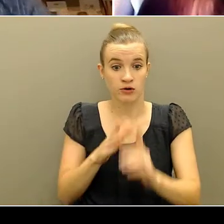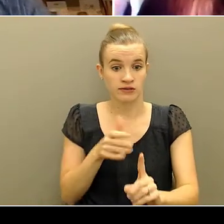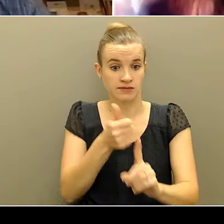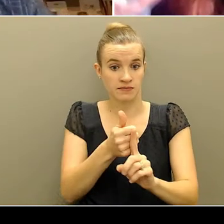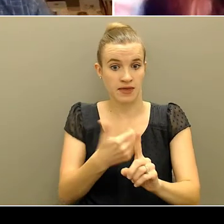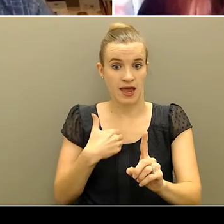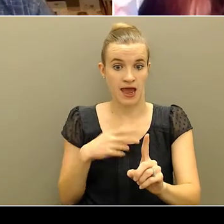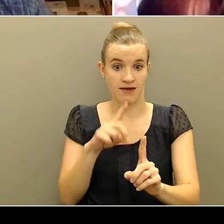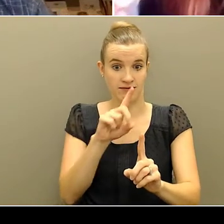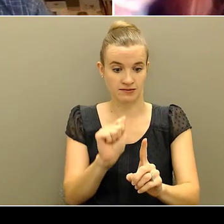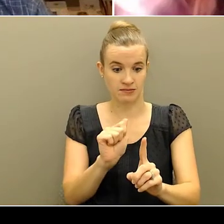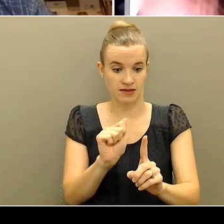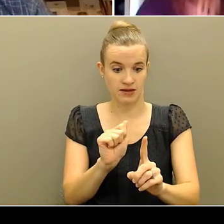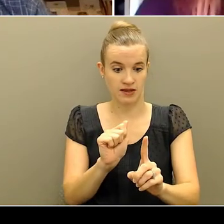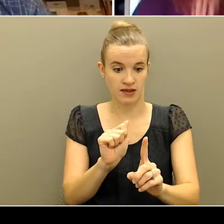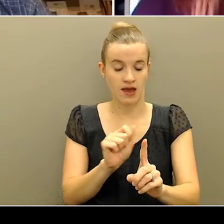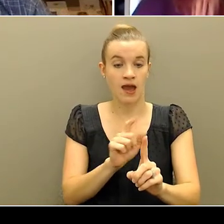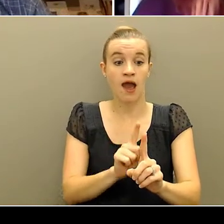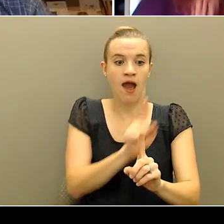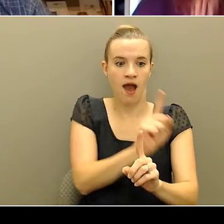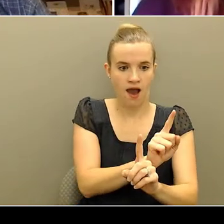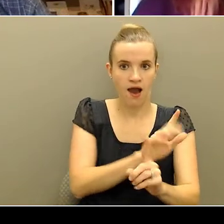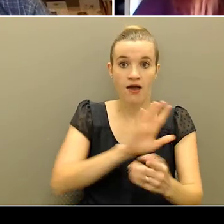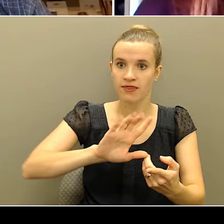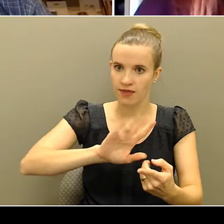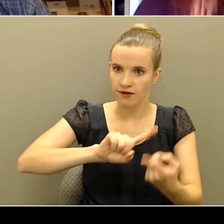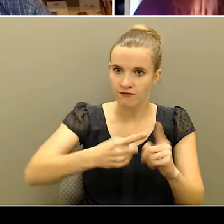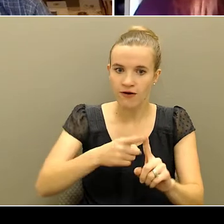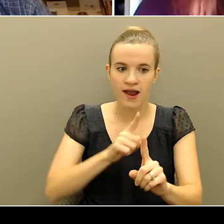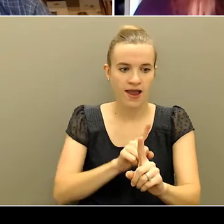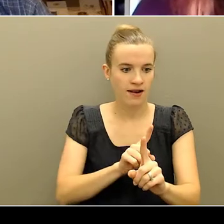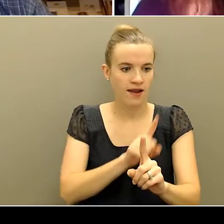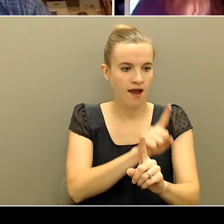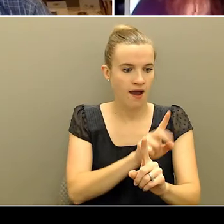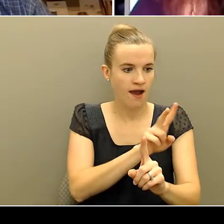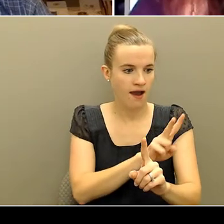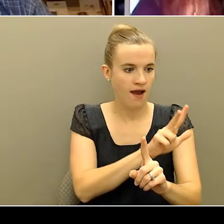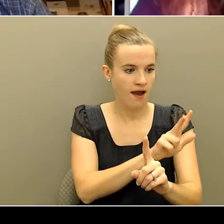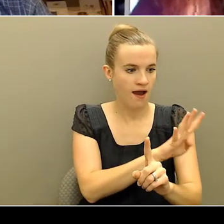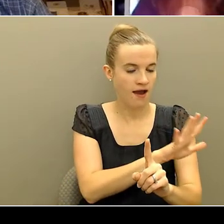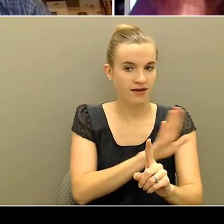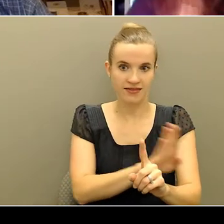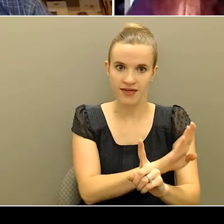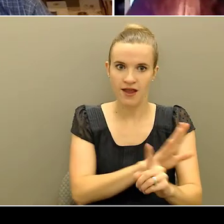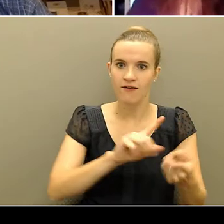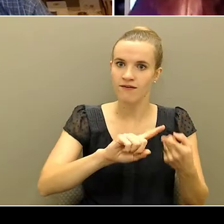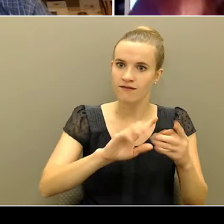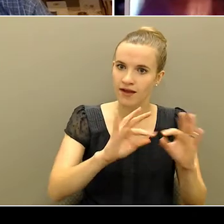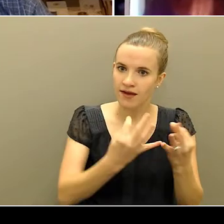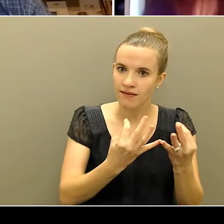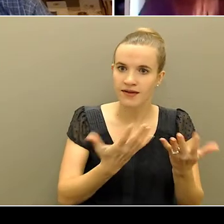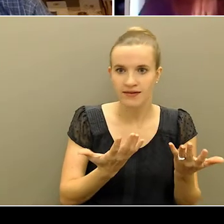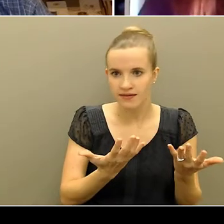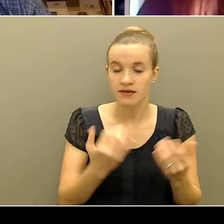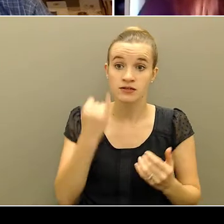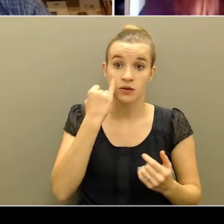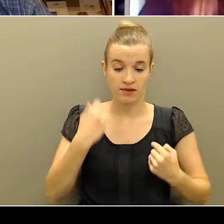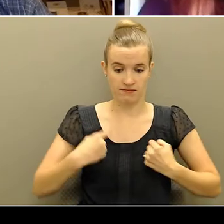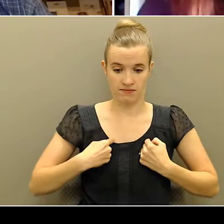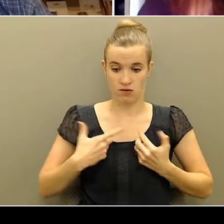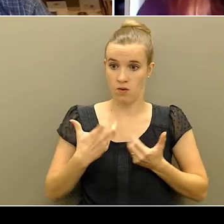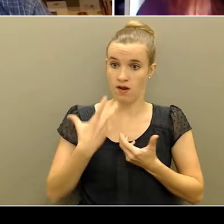has to be accessible. So, by not including one person that is, you know,